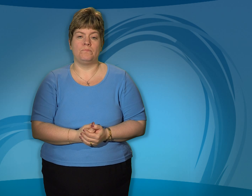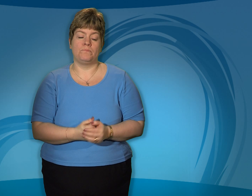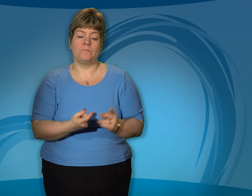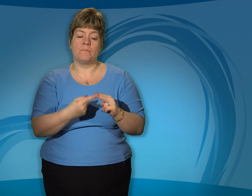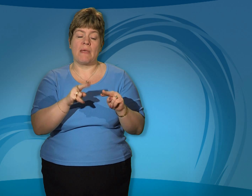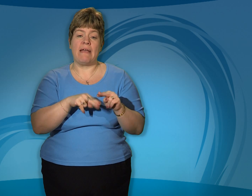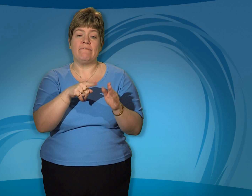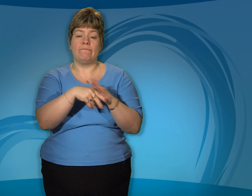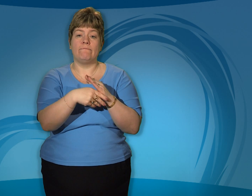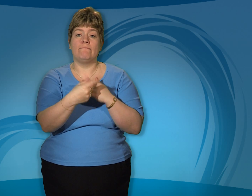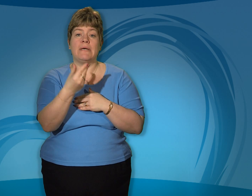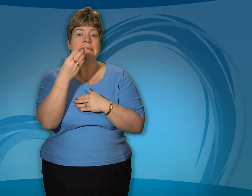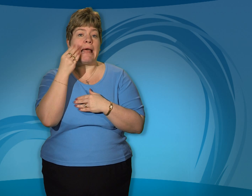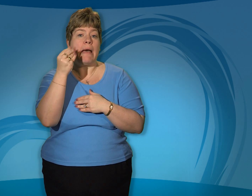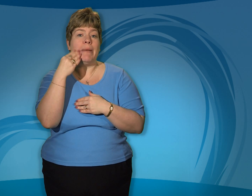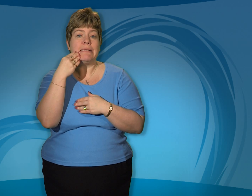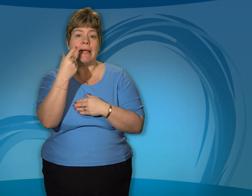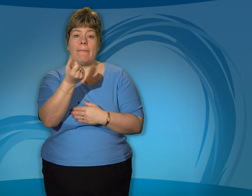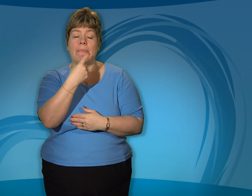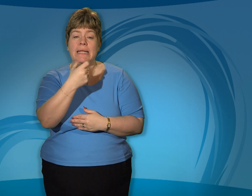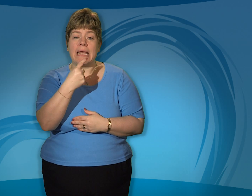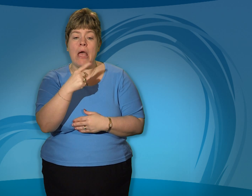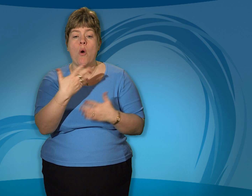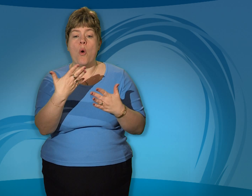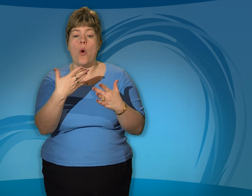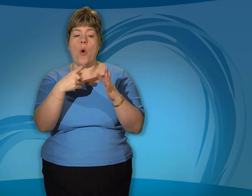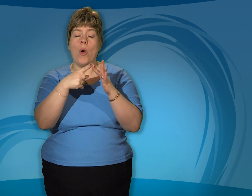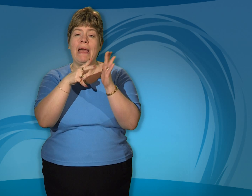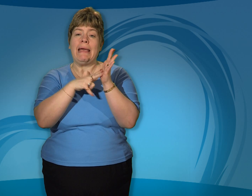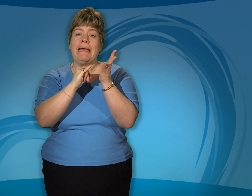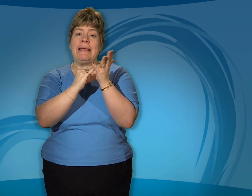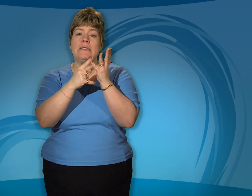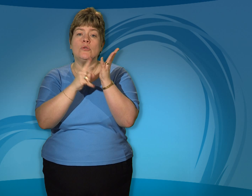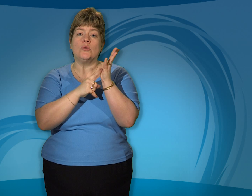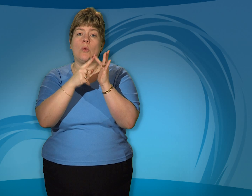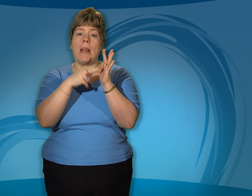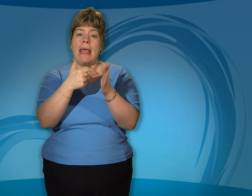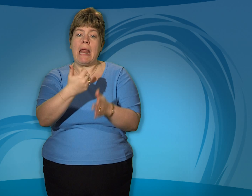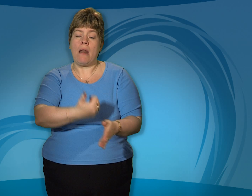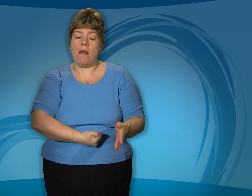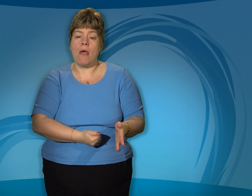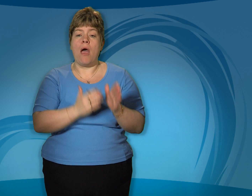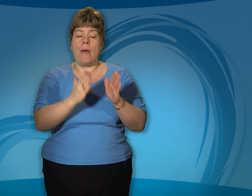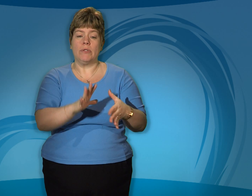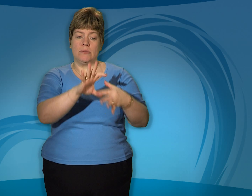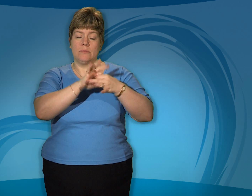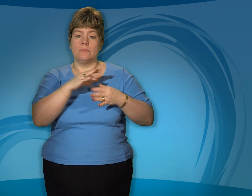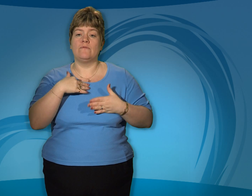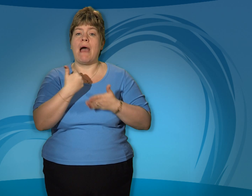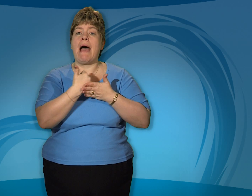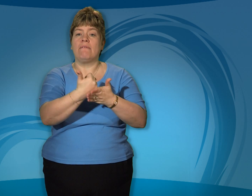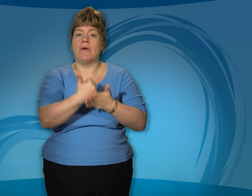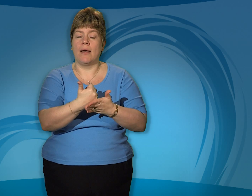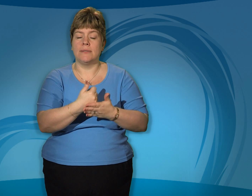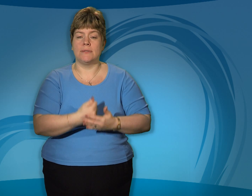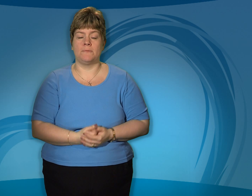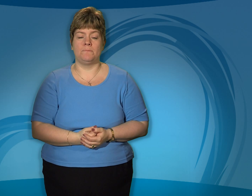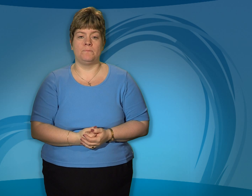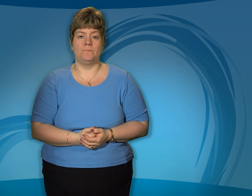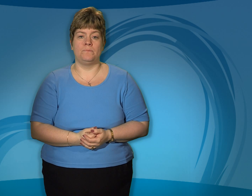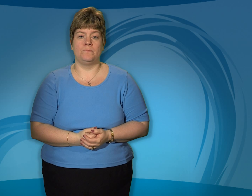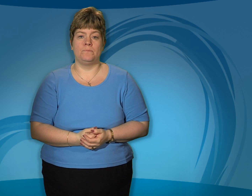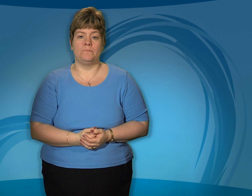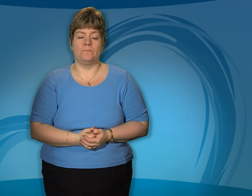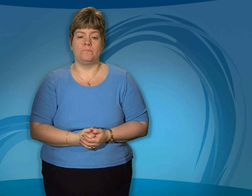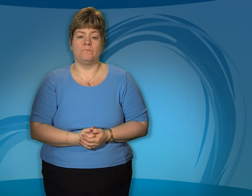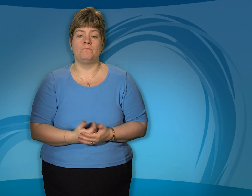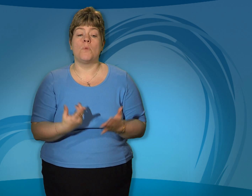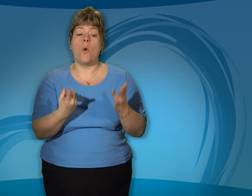If you are taking diabetic medication or insulin, please contact us for advice.